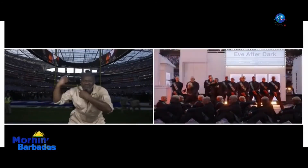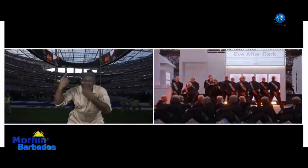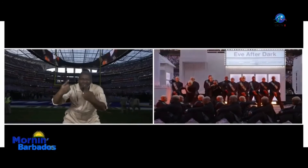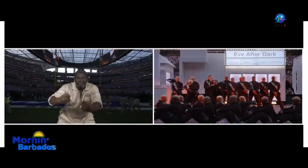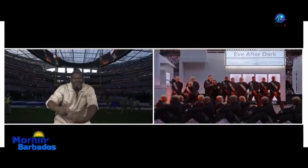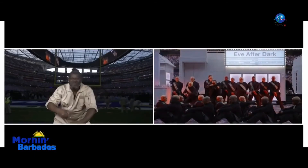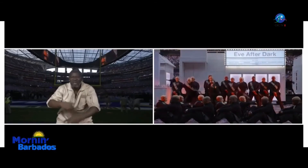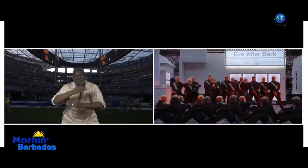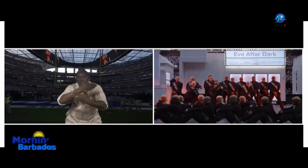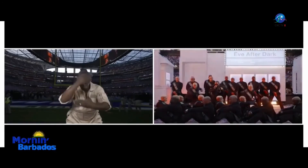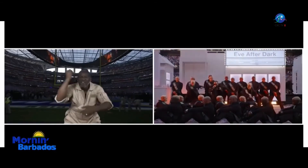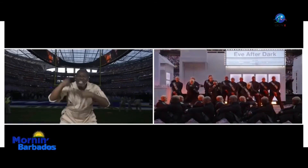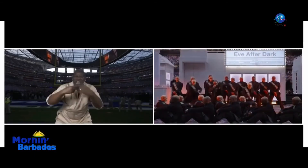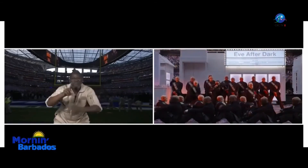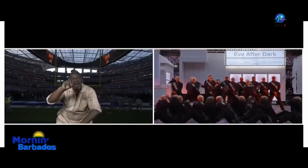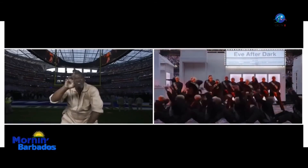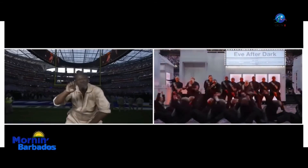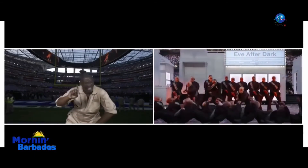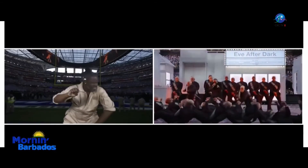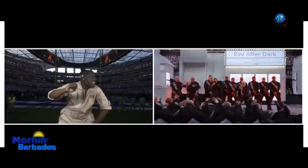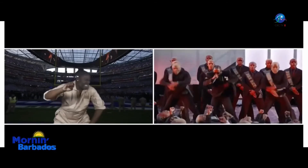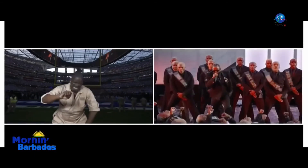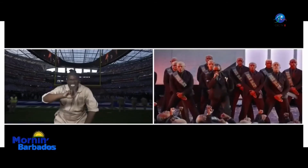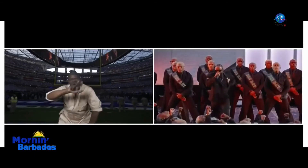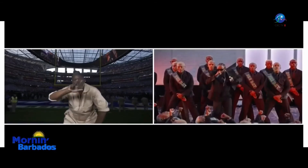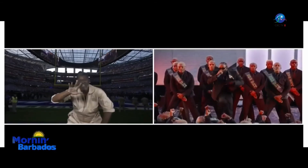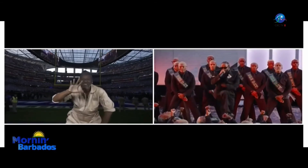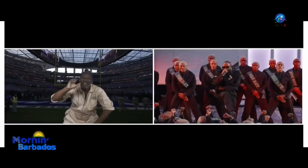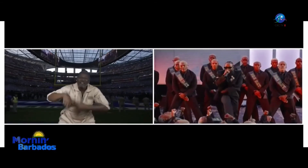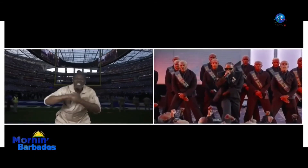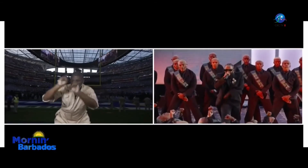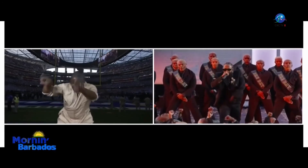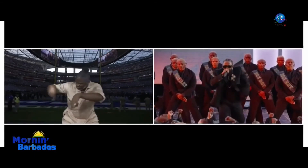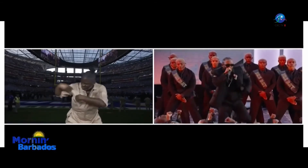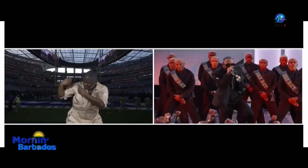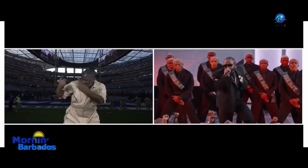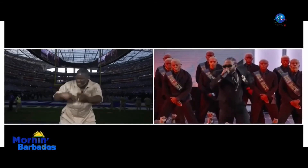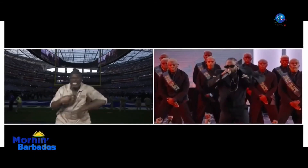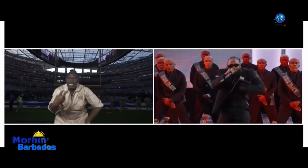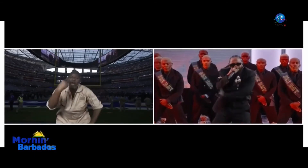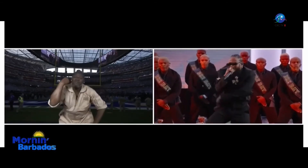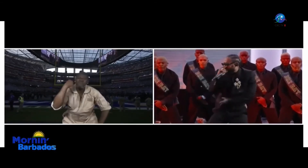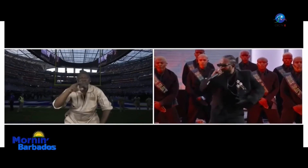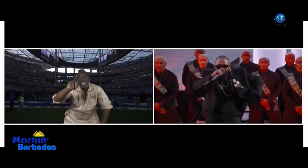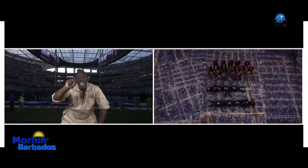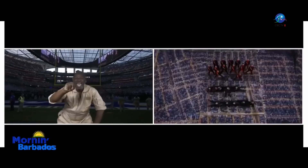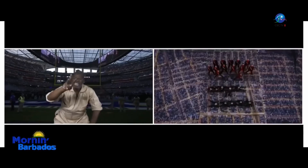making stop faking you forget about Dre 35 summons in the making i'm talking in wwe